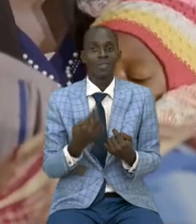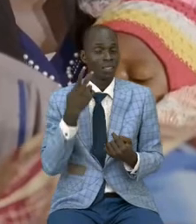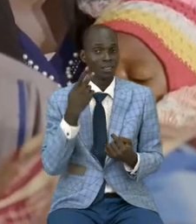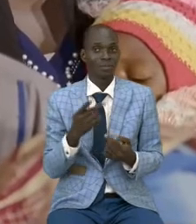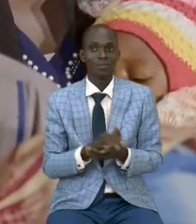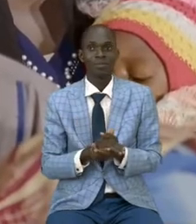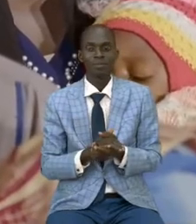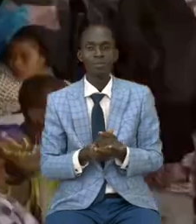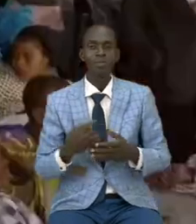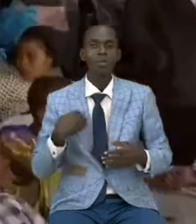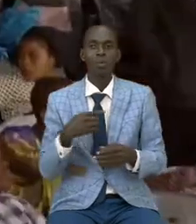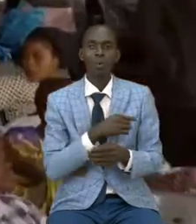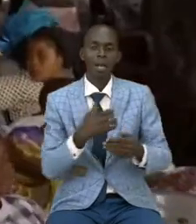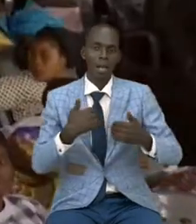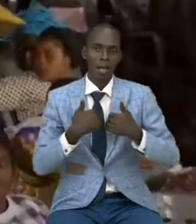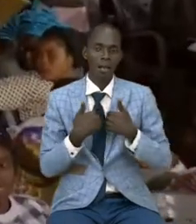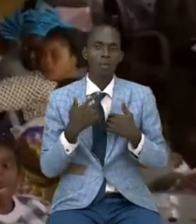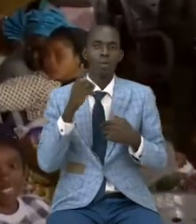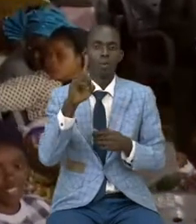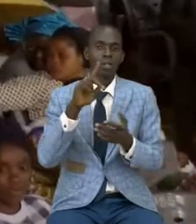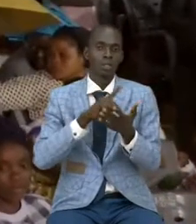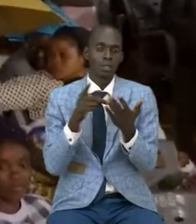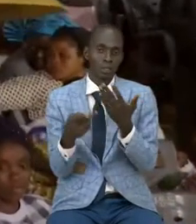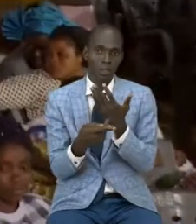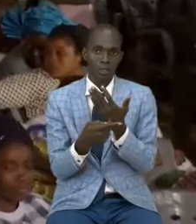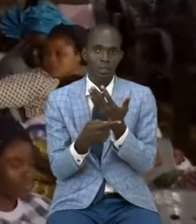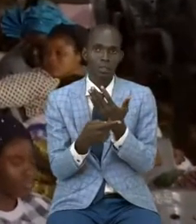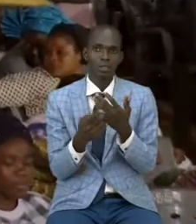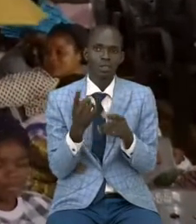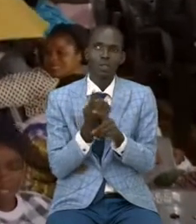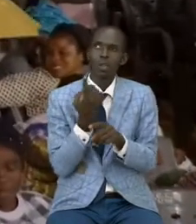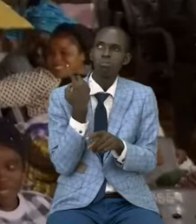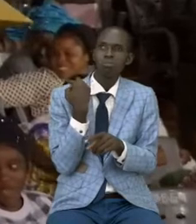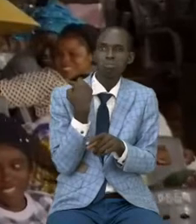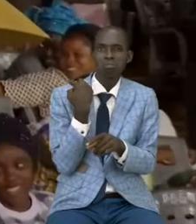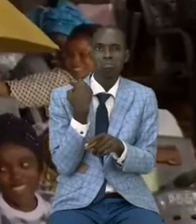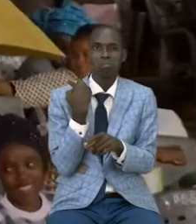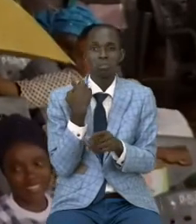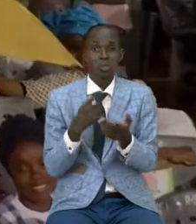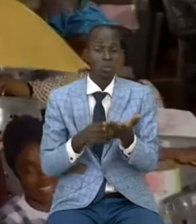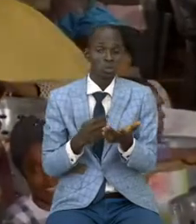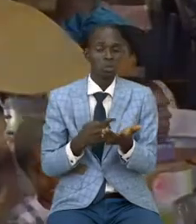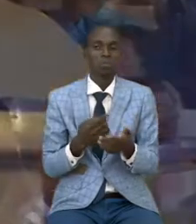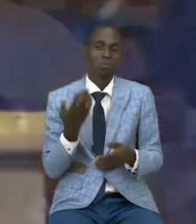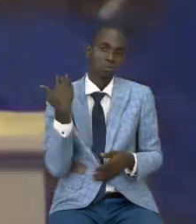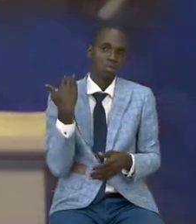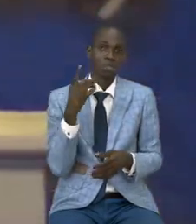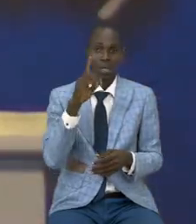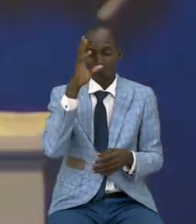were arched at a crusade just some time ago the man will tell you himself yet cancer